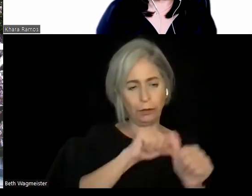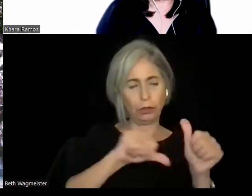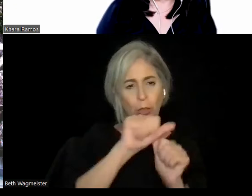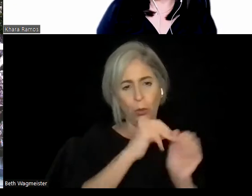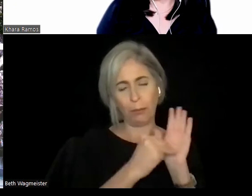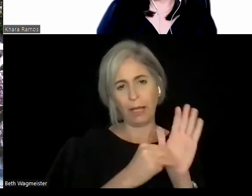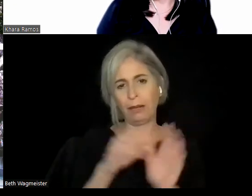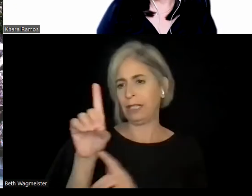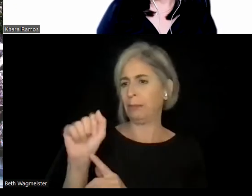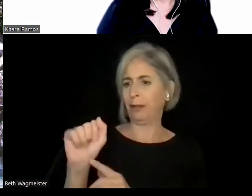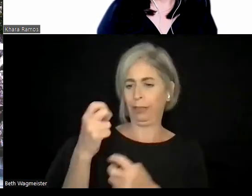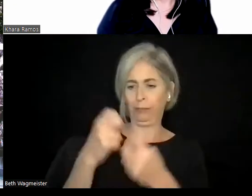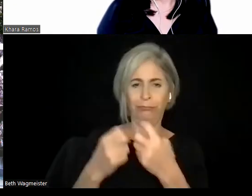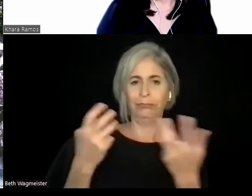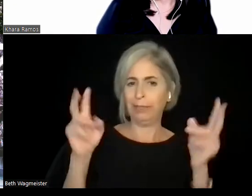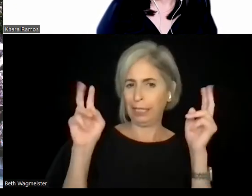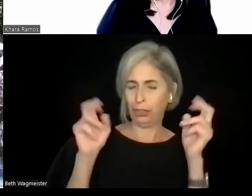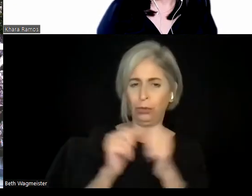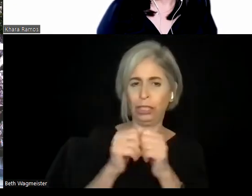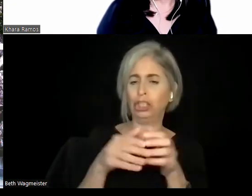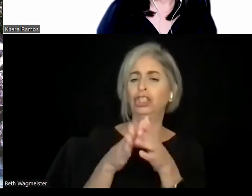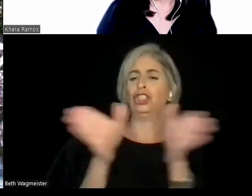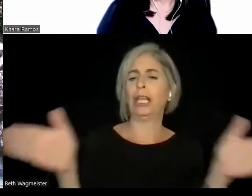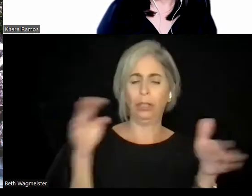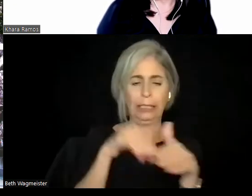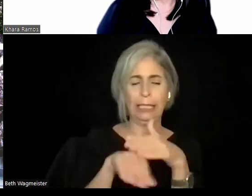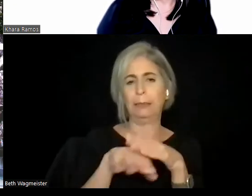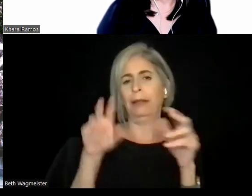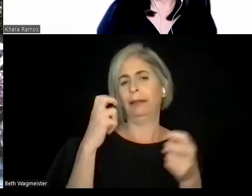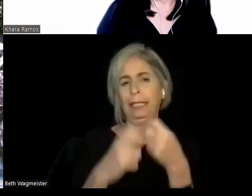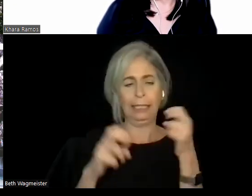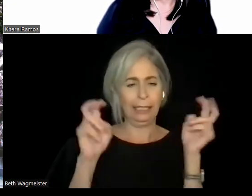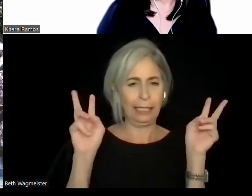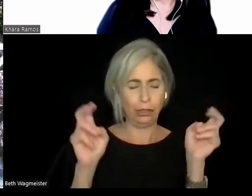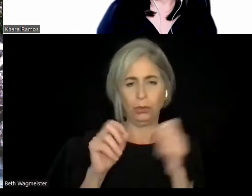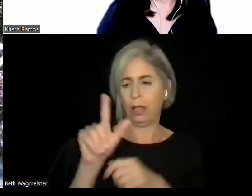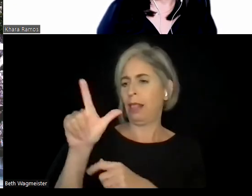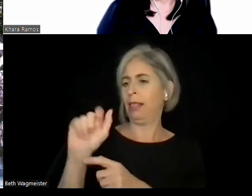roles. I think